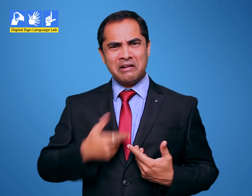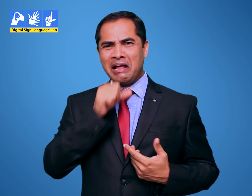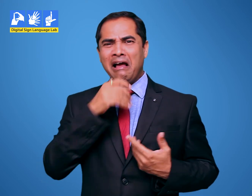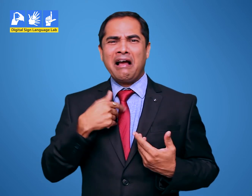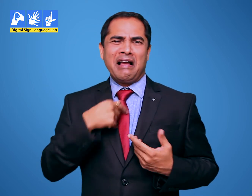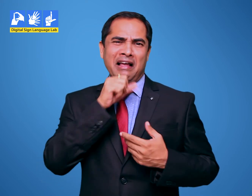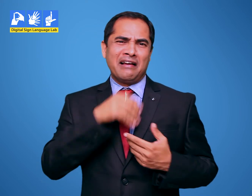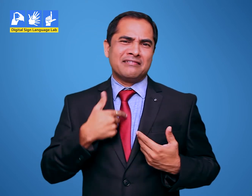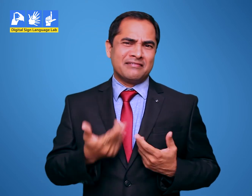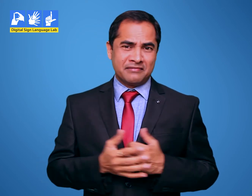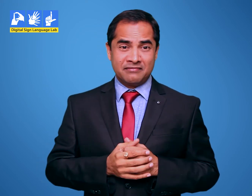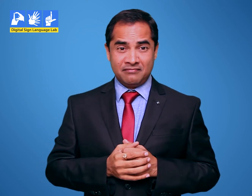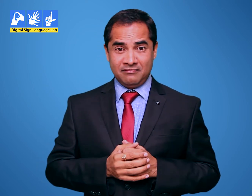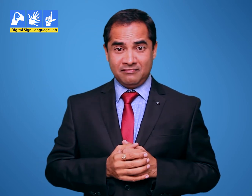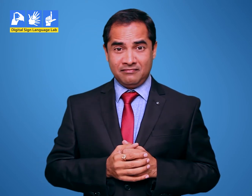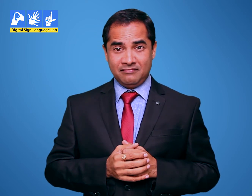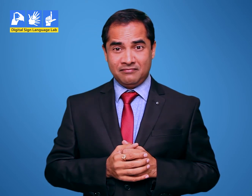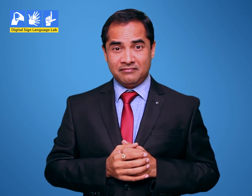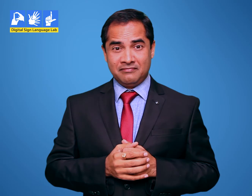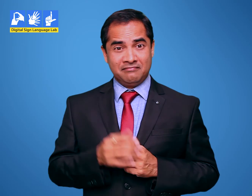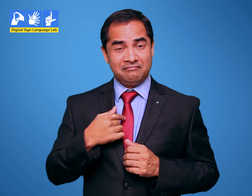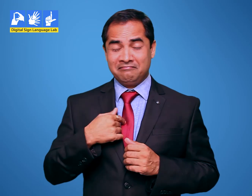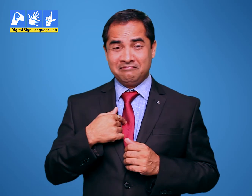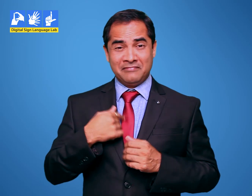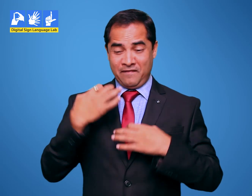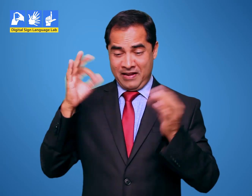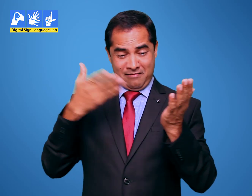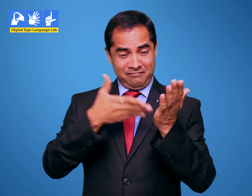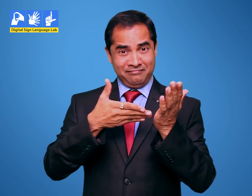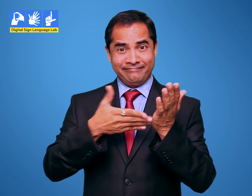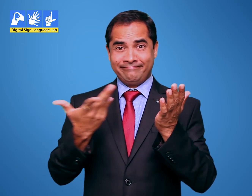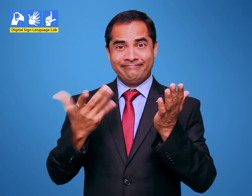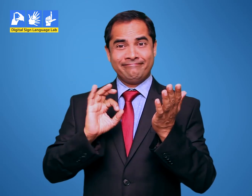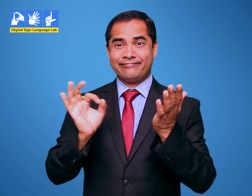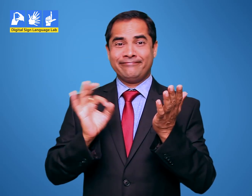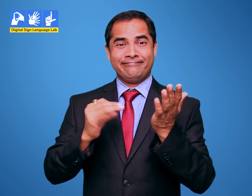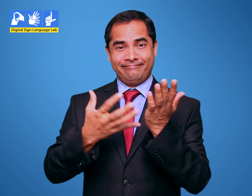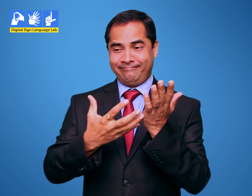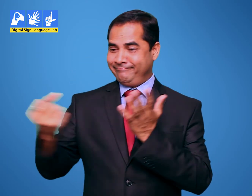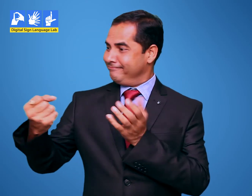I discovered as a young man that my freedom had already been taken away from